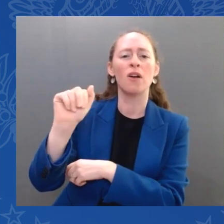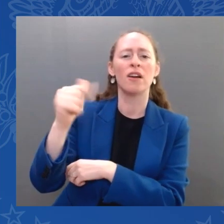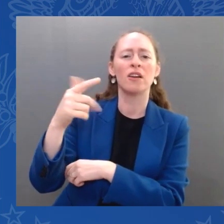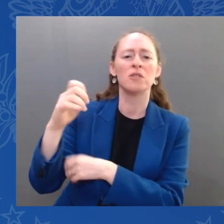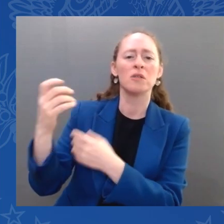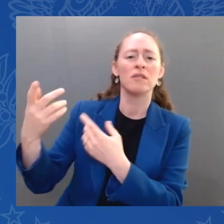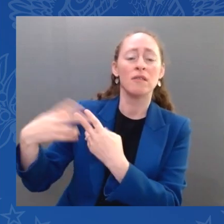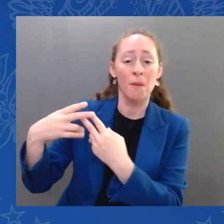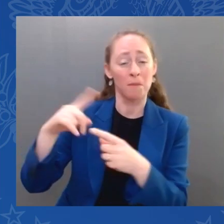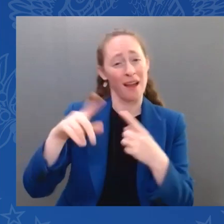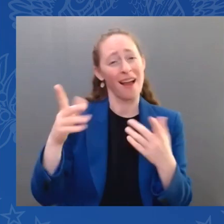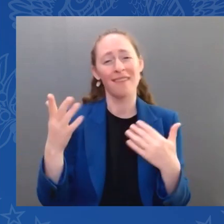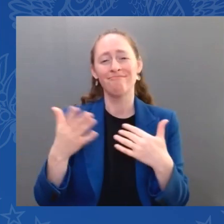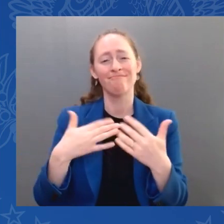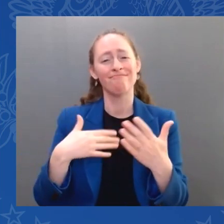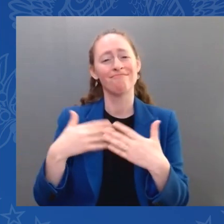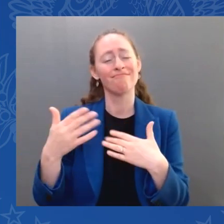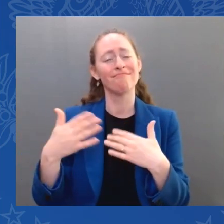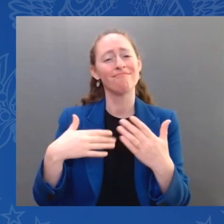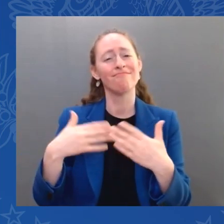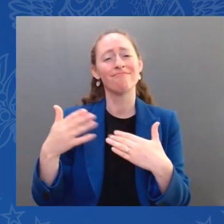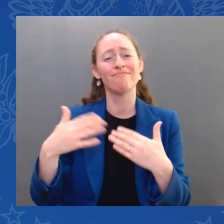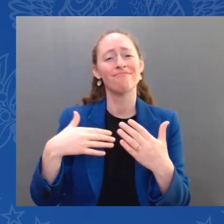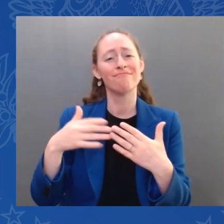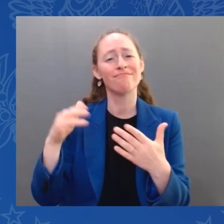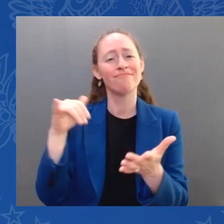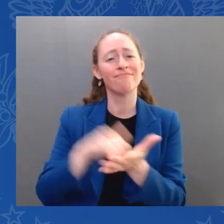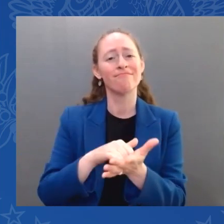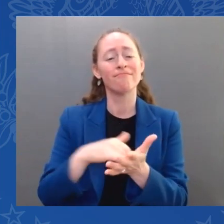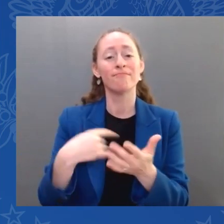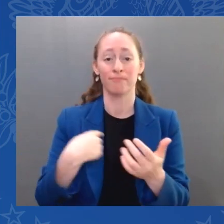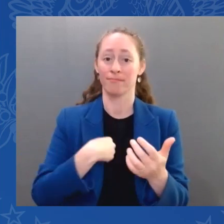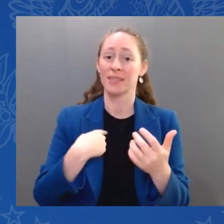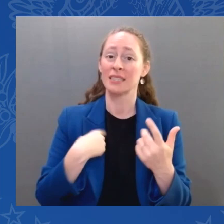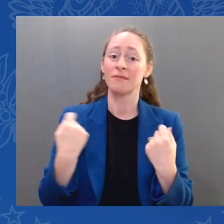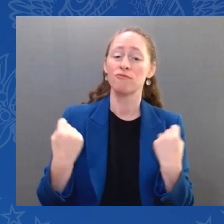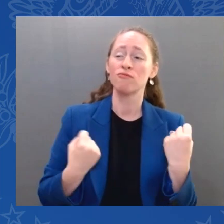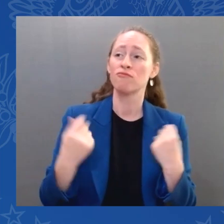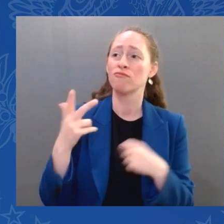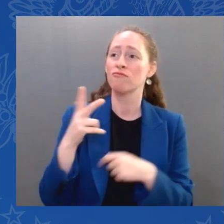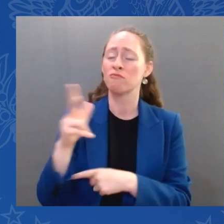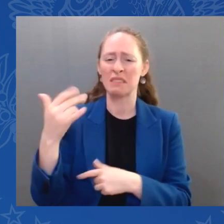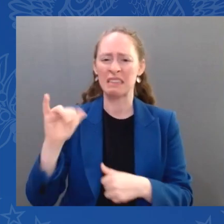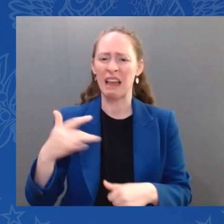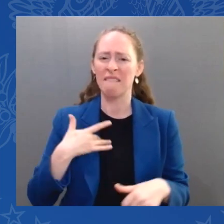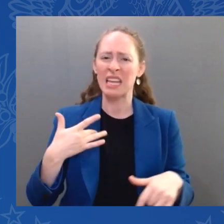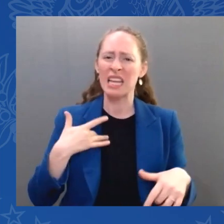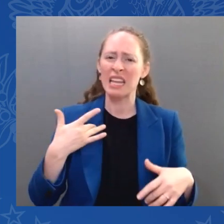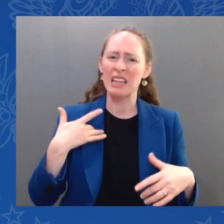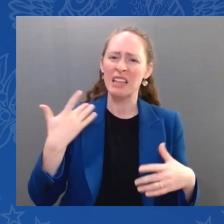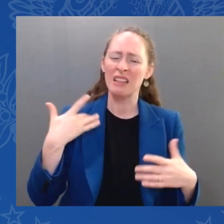as we sometimes accidentally approach the grounds of Rob Elementary School, a place no one likes to visit.